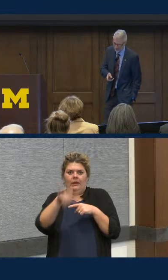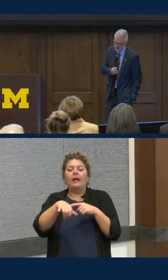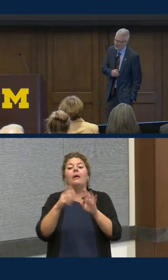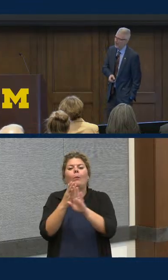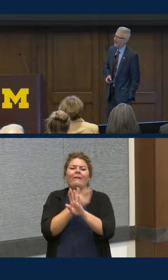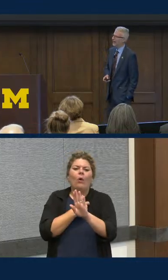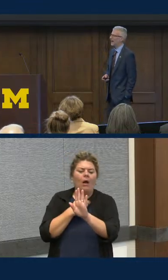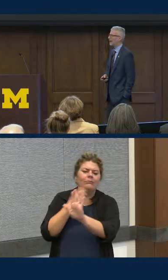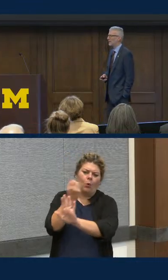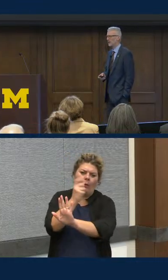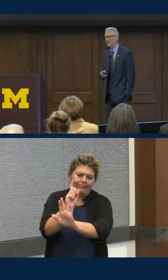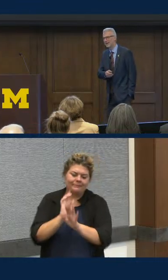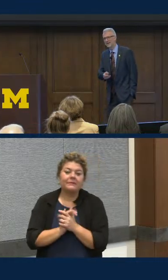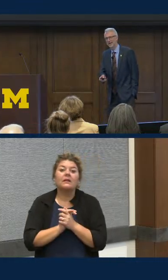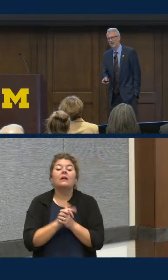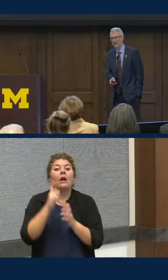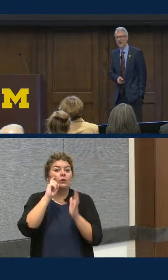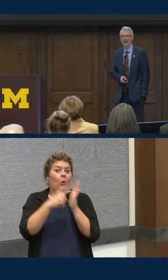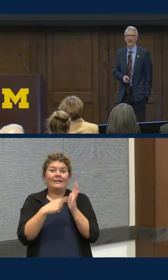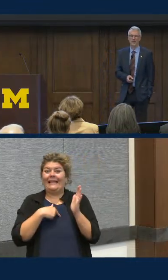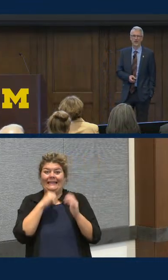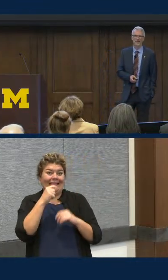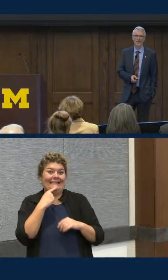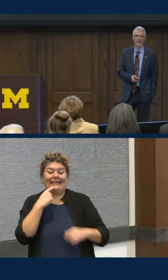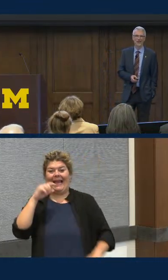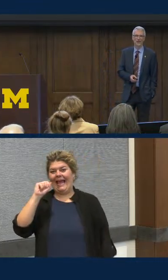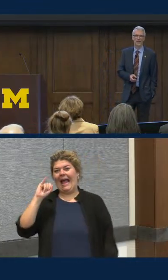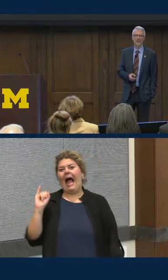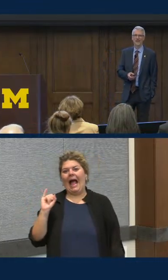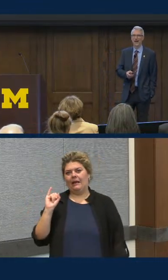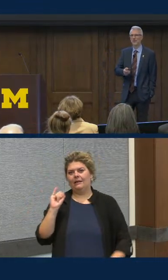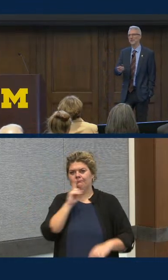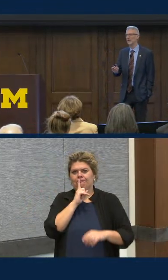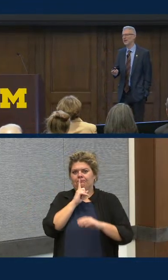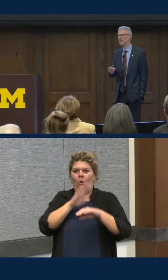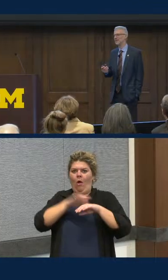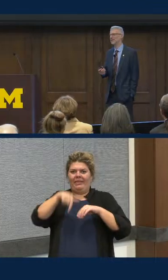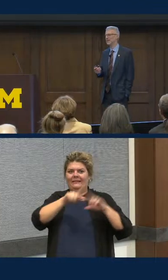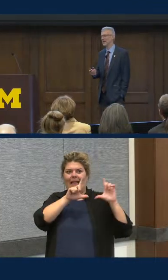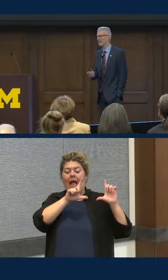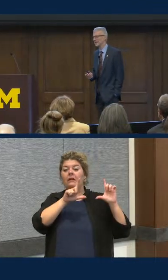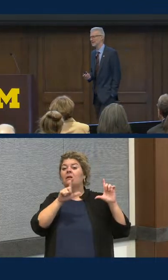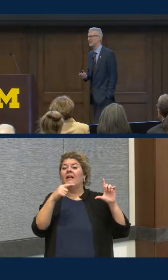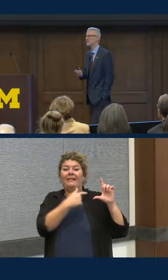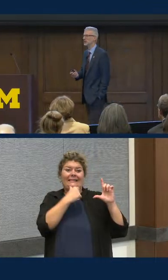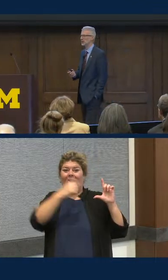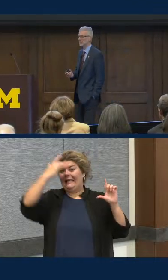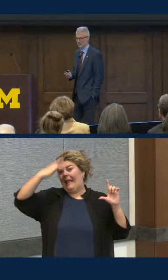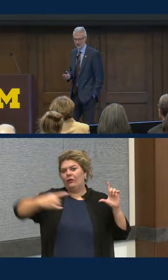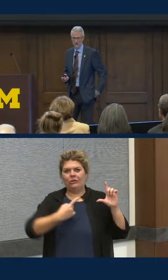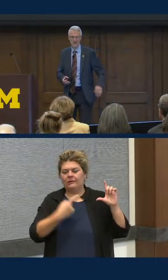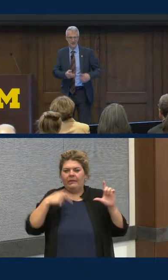before I go on I did not say AI in the slide. I don't view this